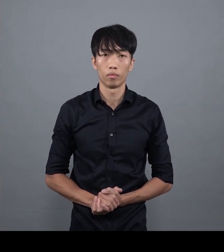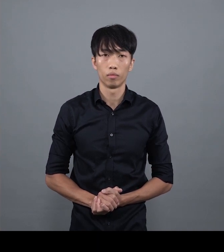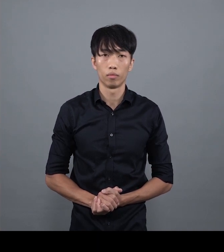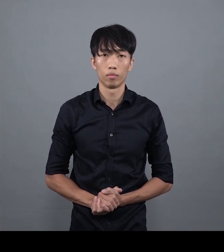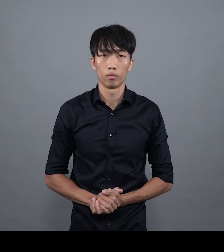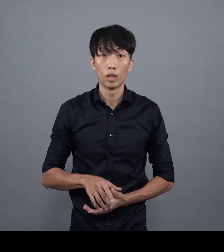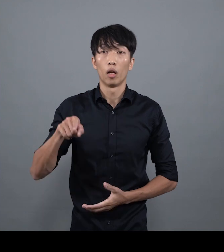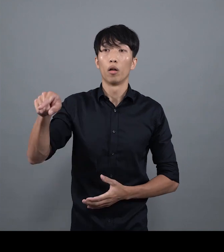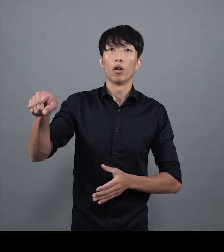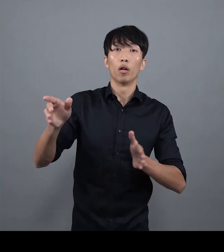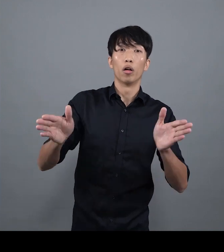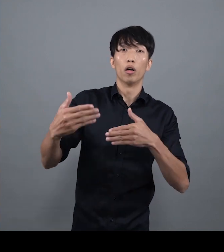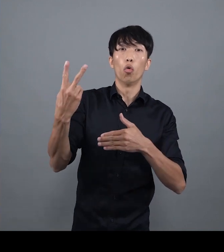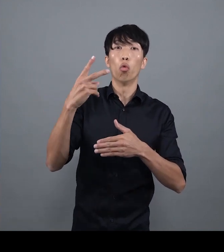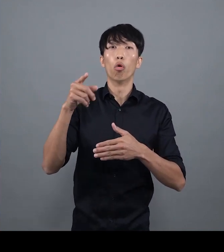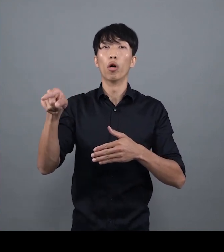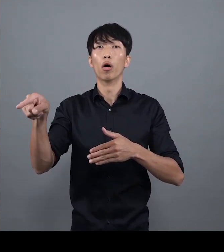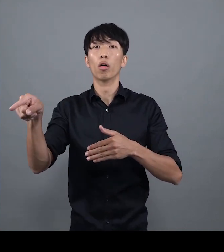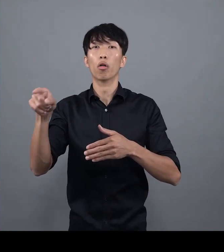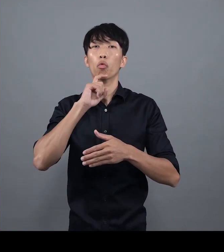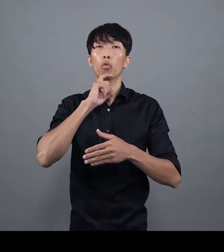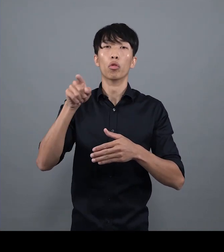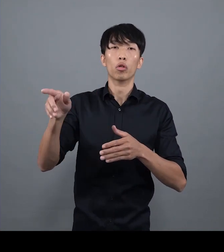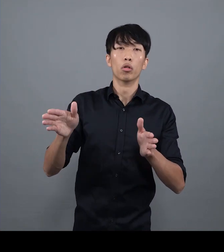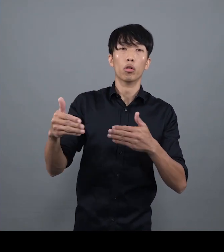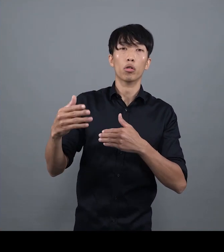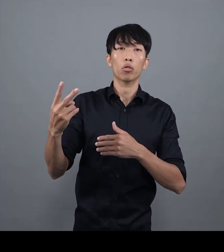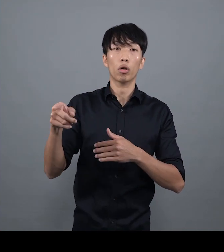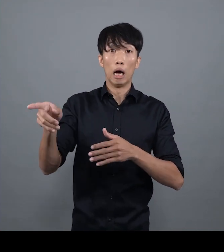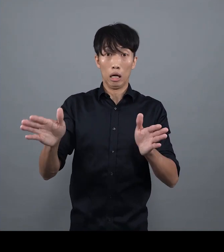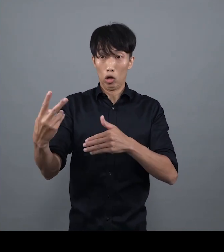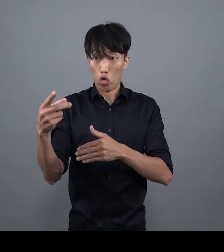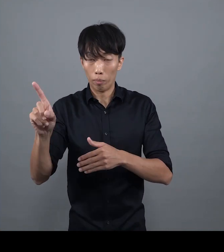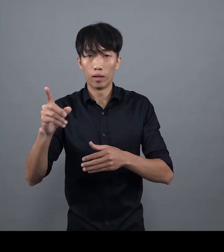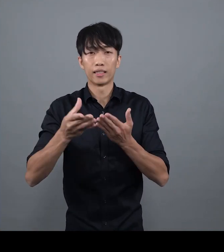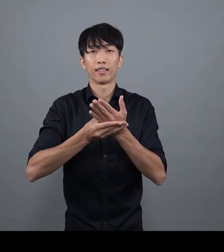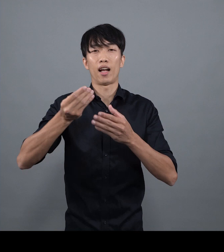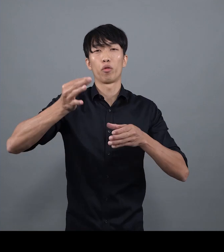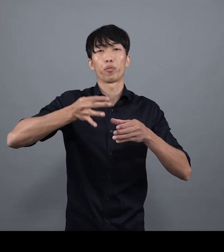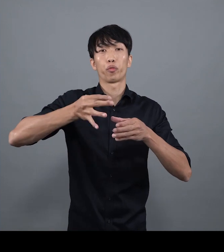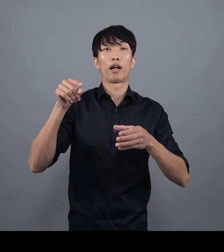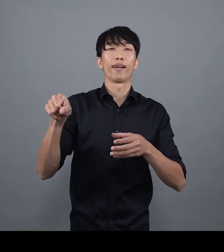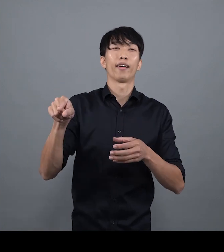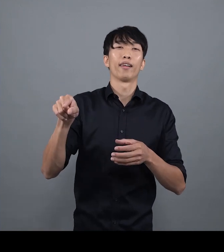Here are two boxes Two boxes of teabags